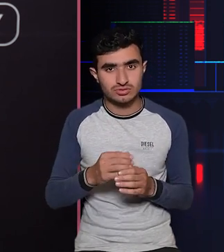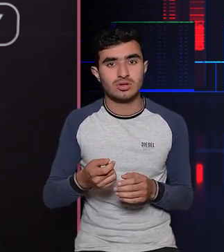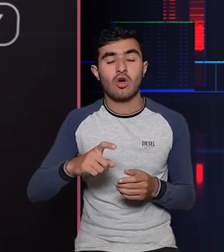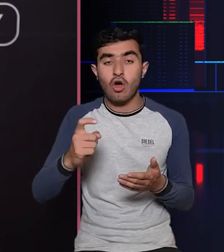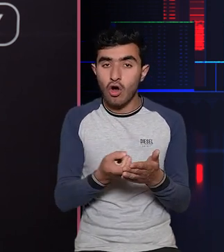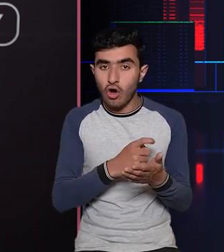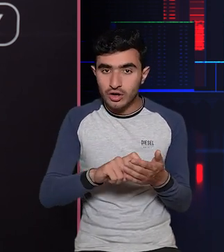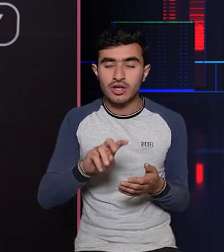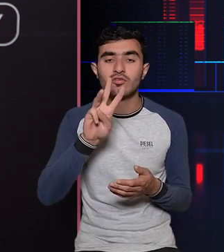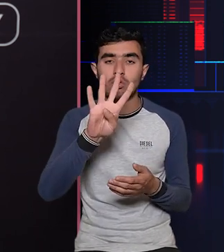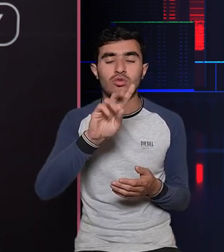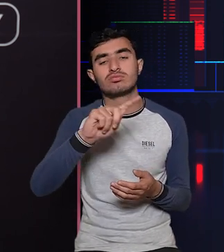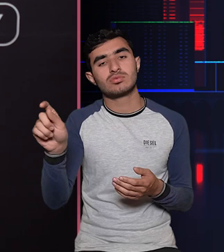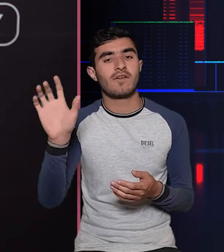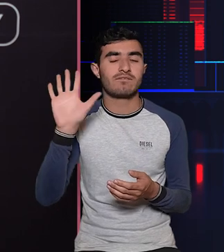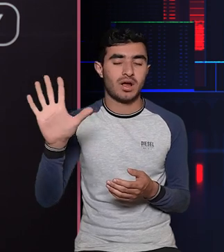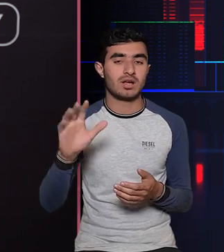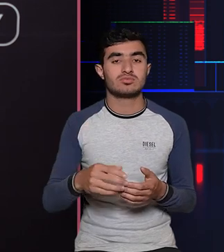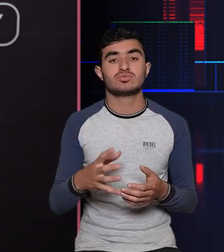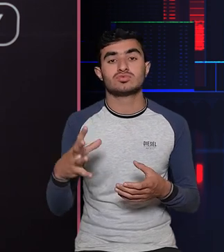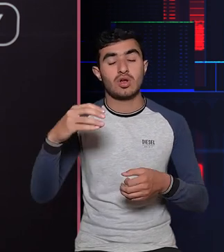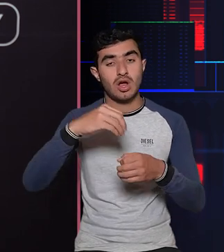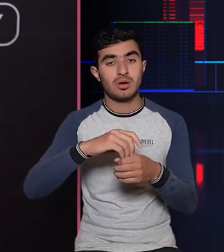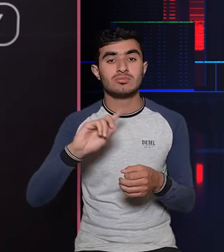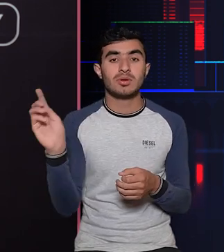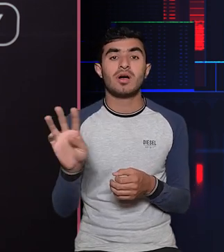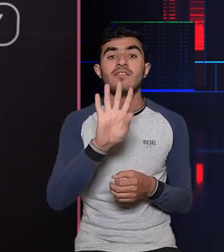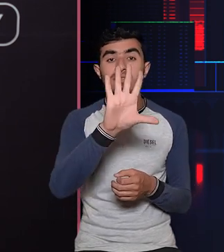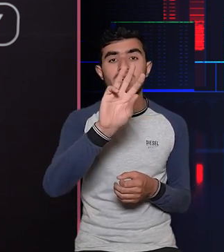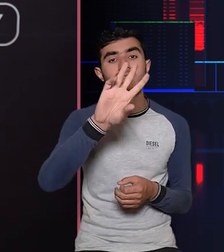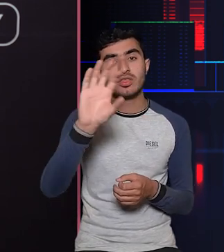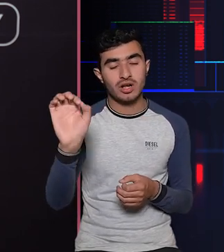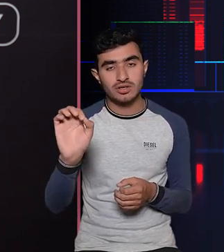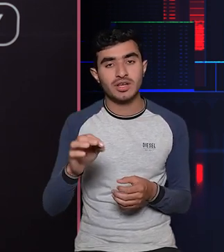first class at 7am. I used to take my classes and 2:30 pm was the home time.